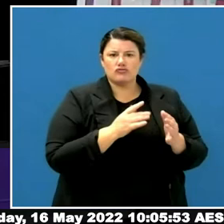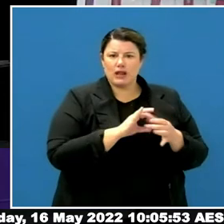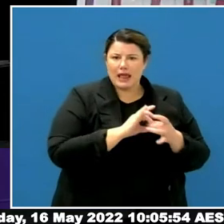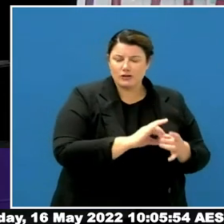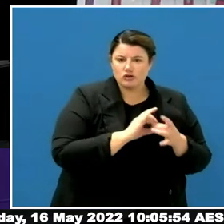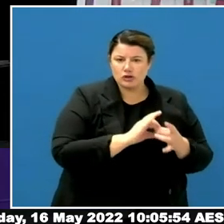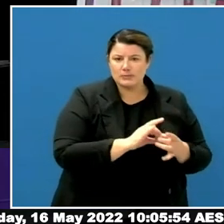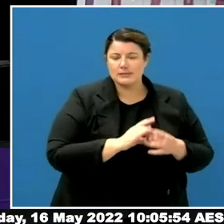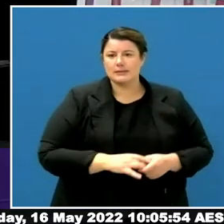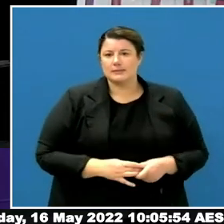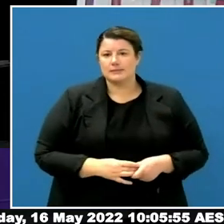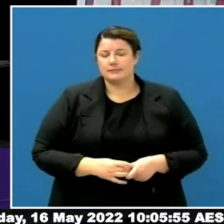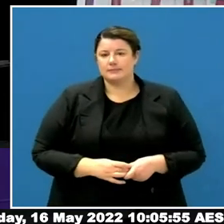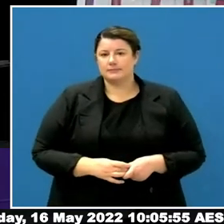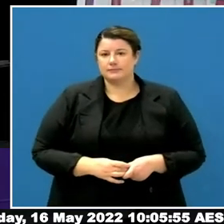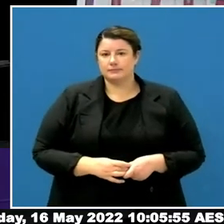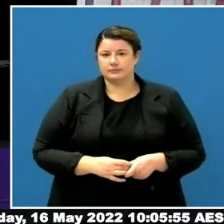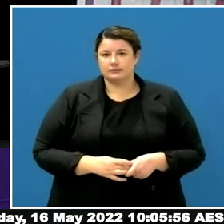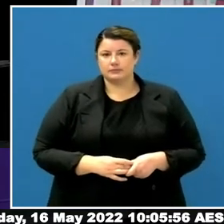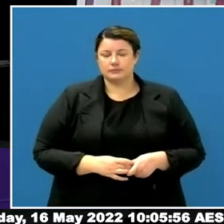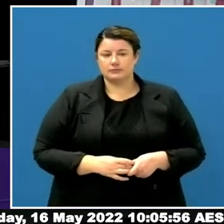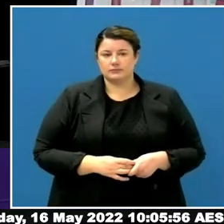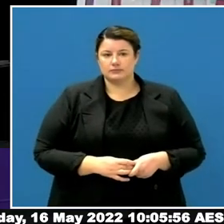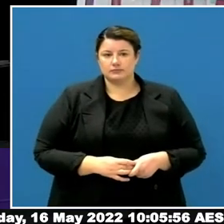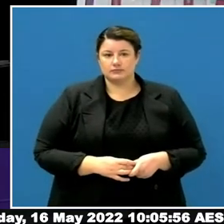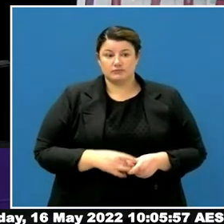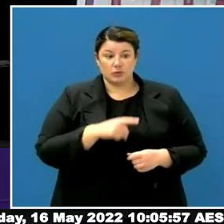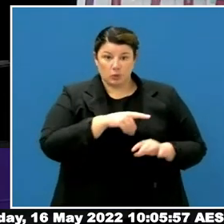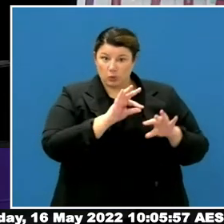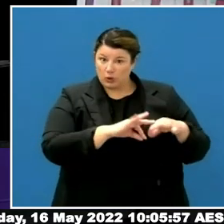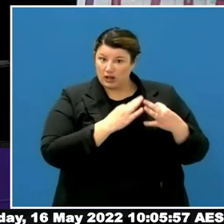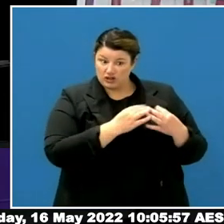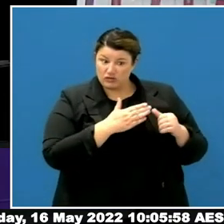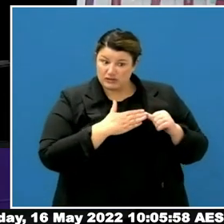It addressed the adequacy of Life Without Barriers' responses to sexual violence